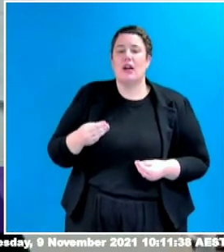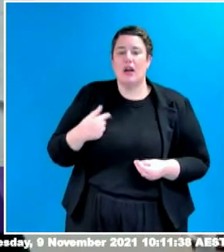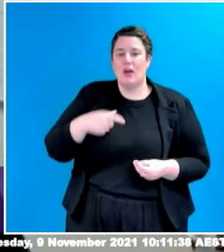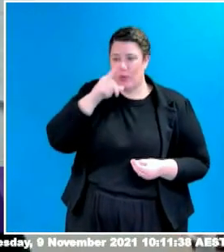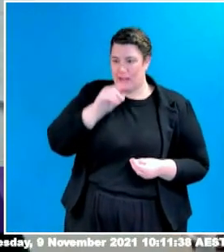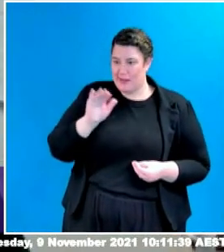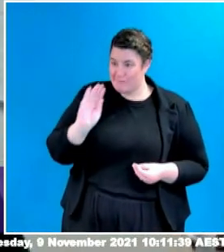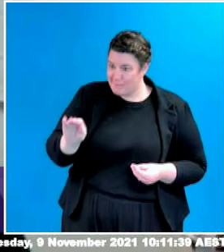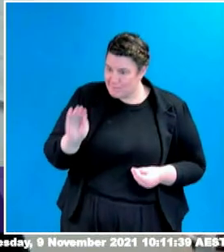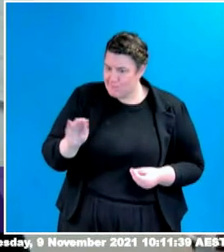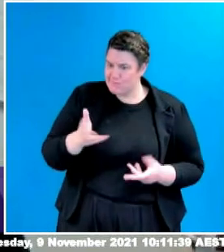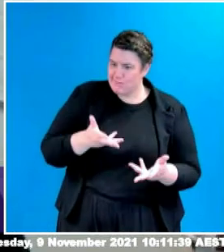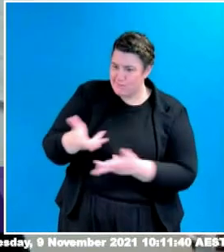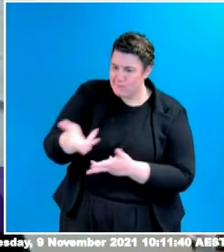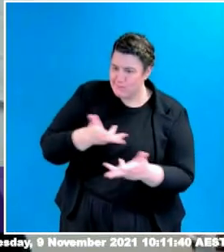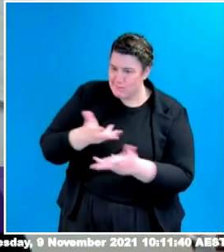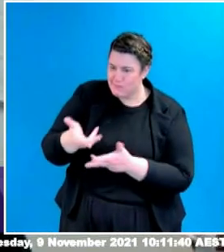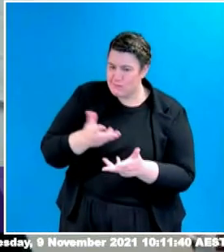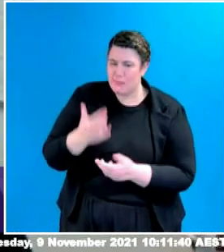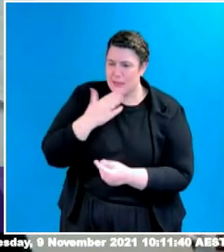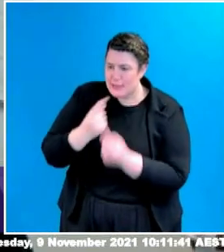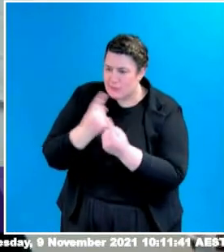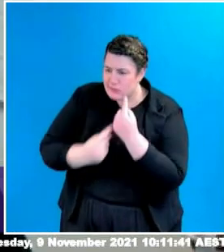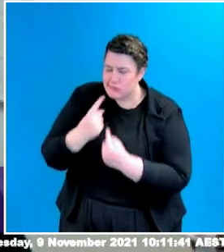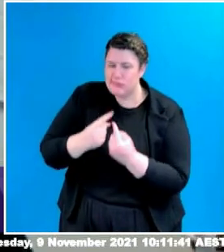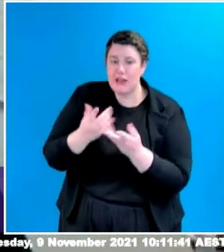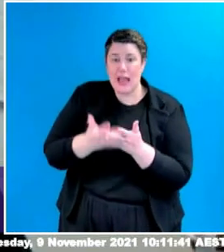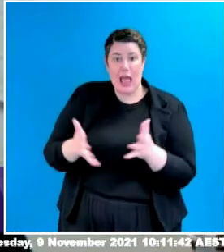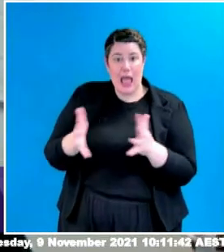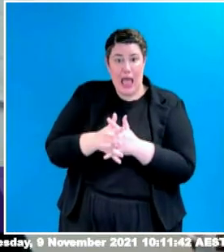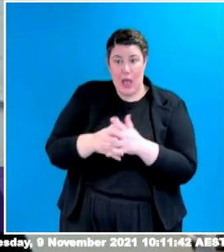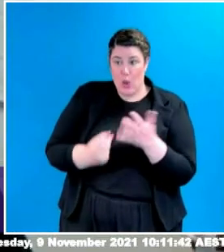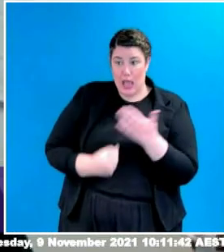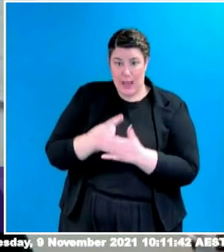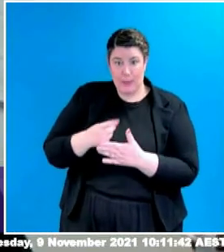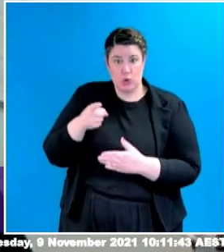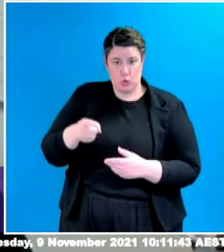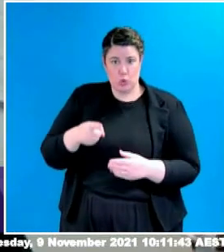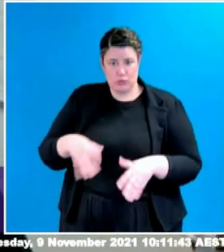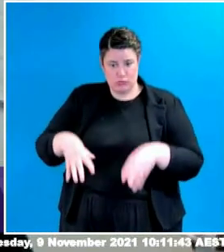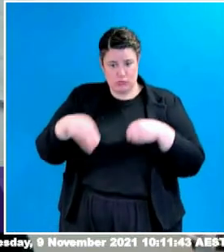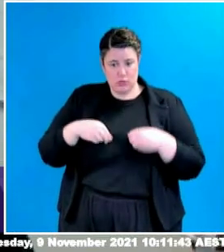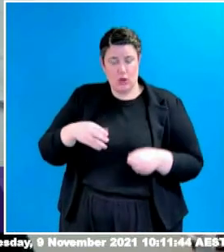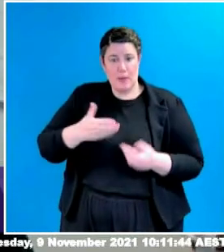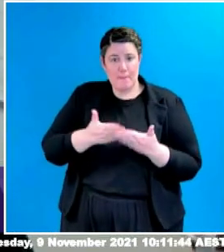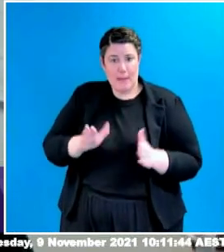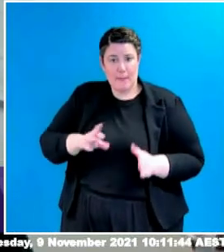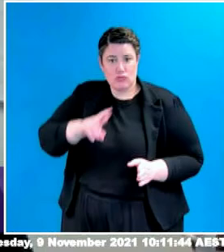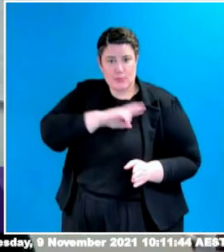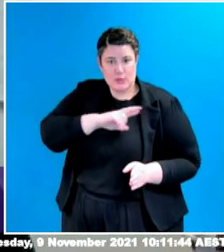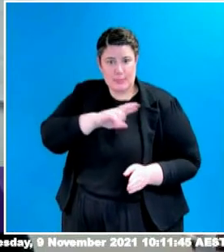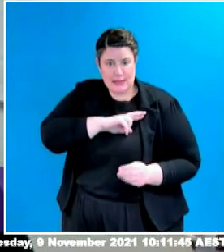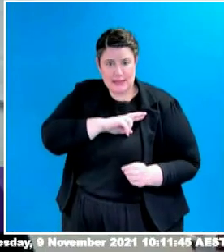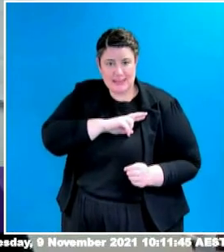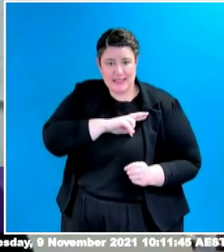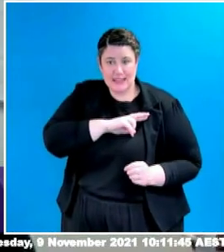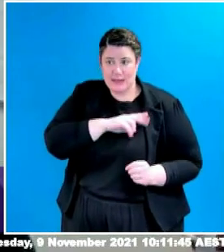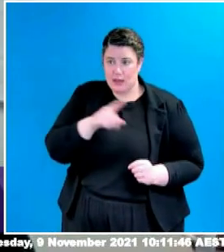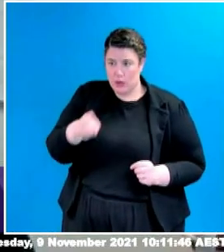with them and ask them to explain how they have taken into account their public authority obligations and what considerations they have given to human